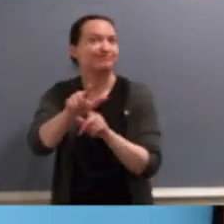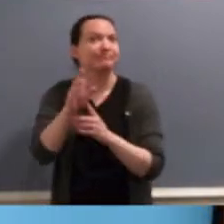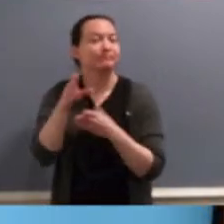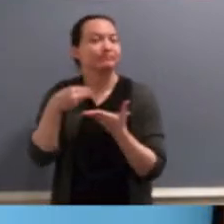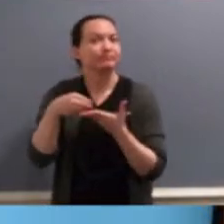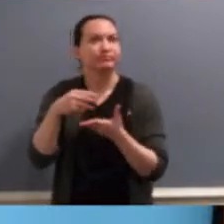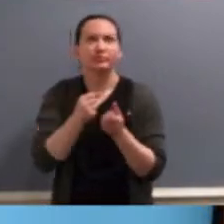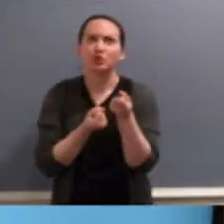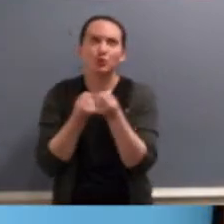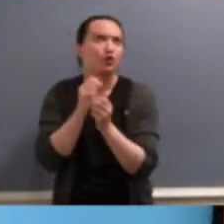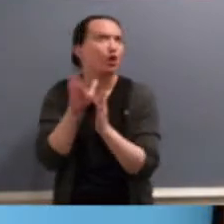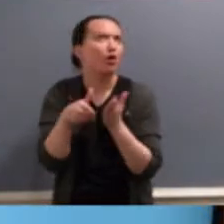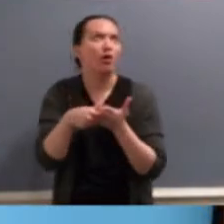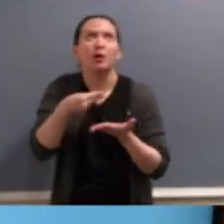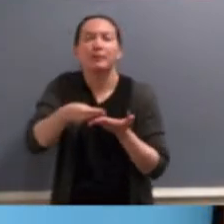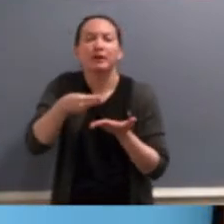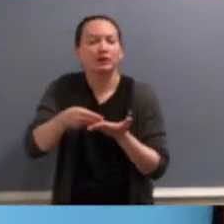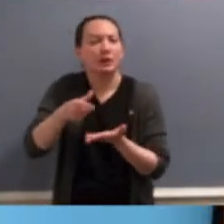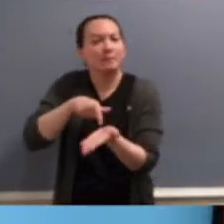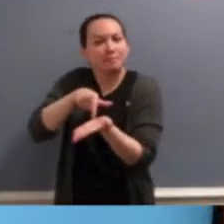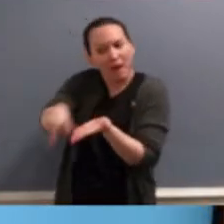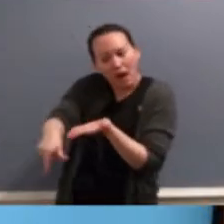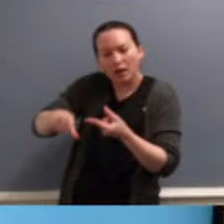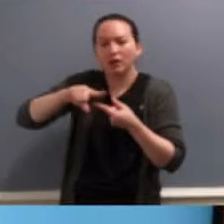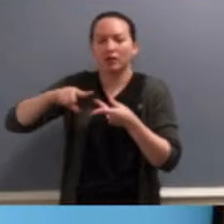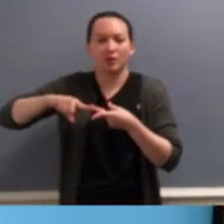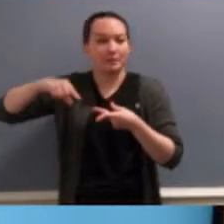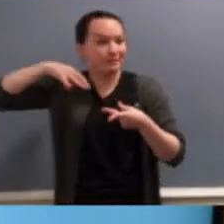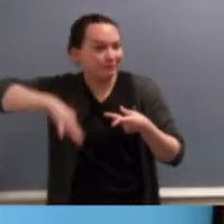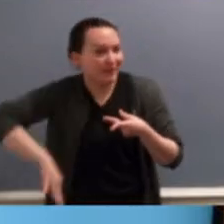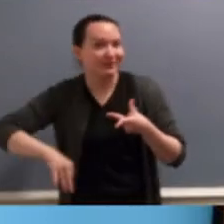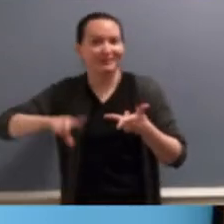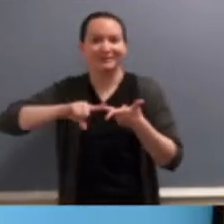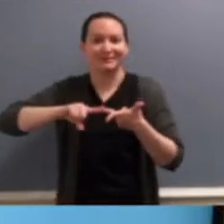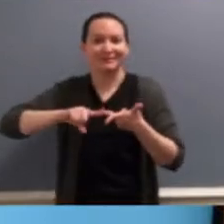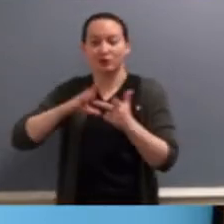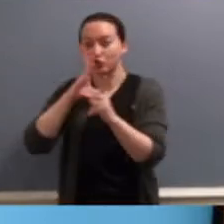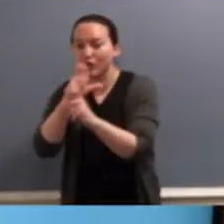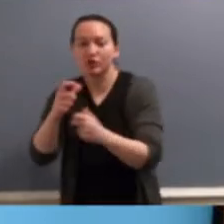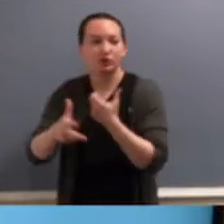all of the funding for the compensation benefits attraction and retention of the county workforce